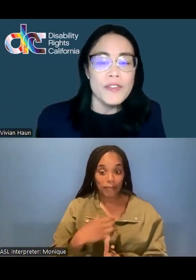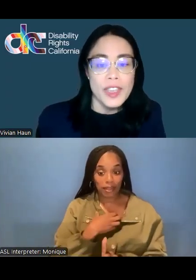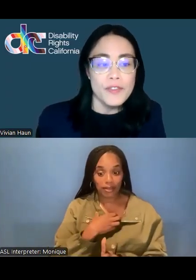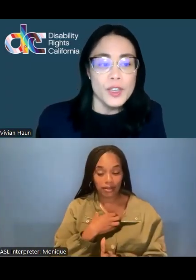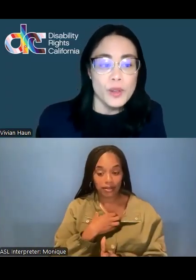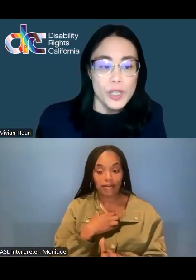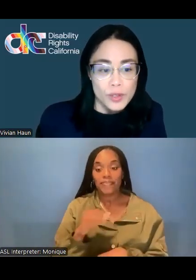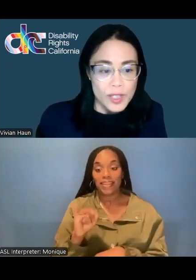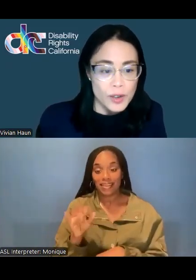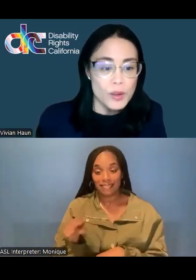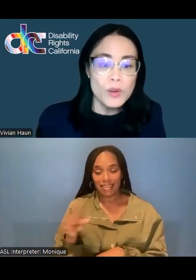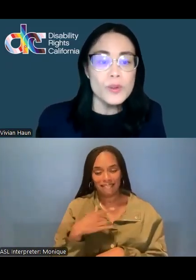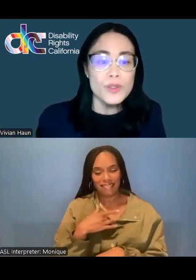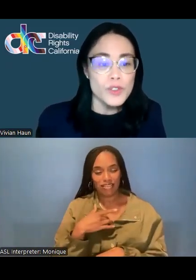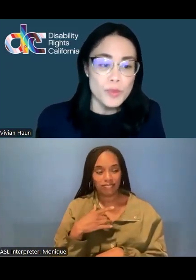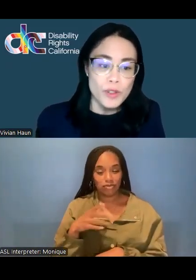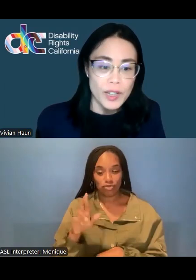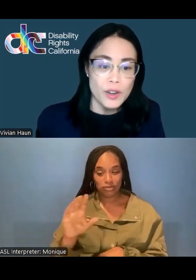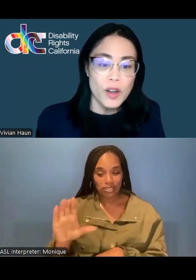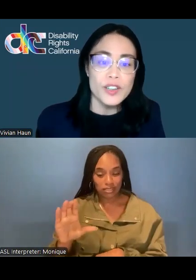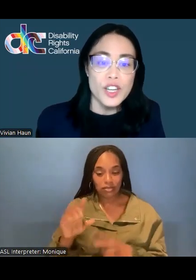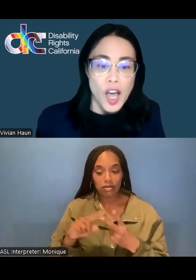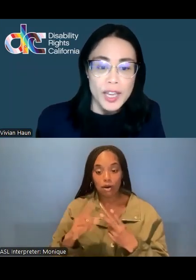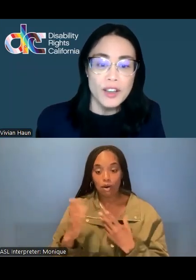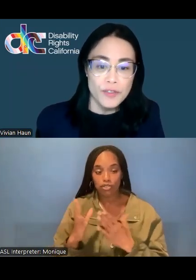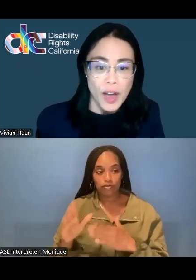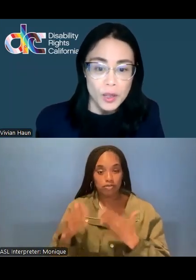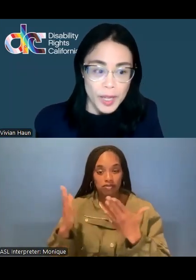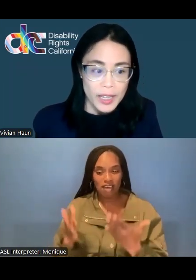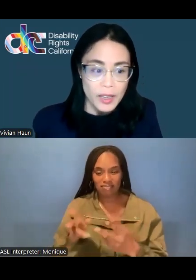if they feel their regional center or service provider are not following